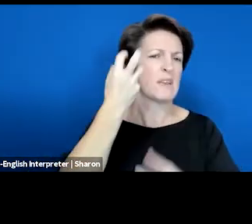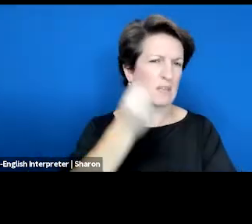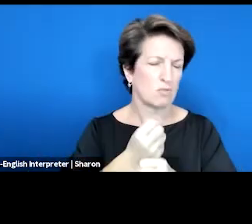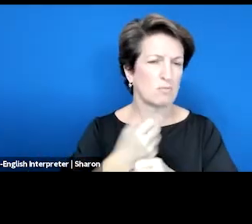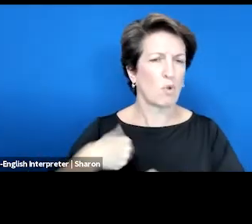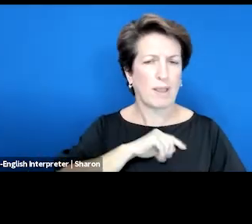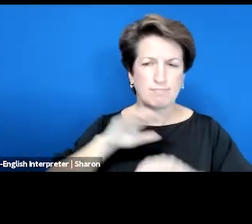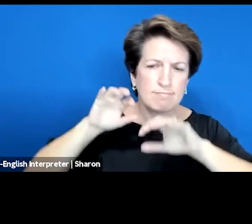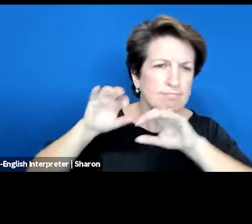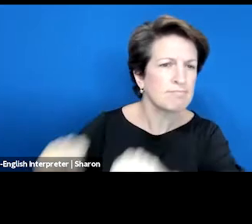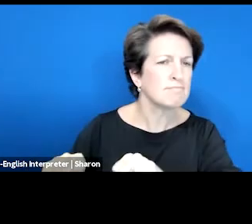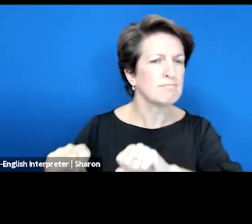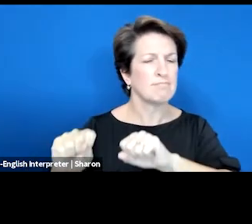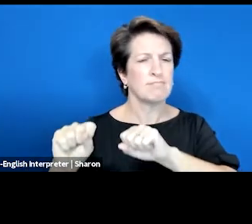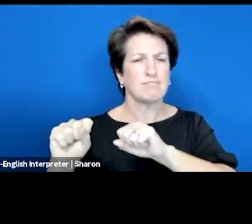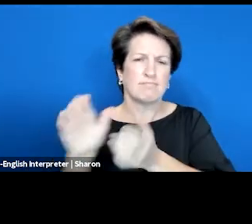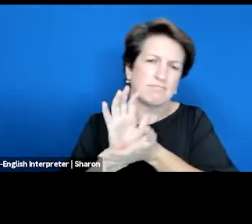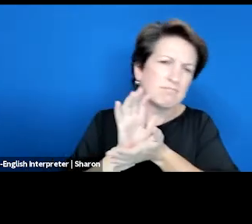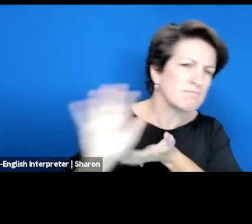those of